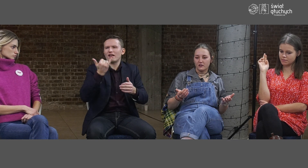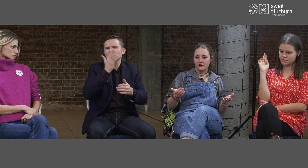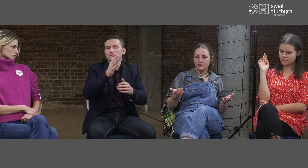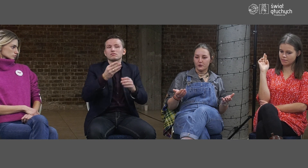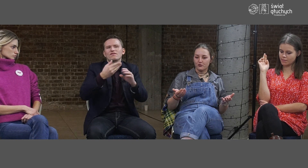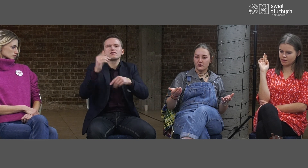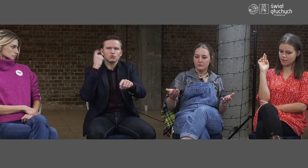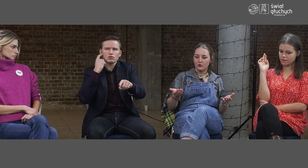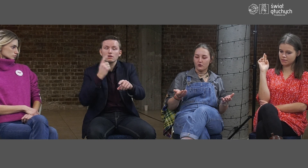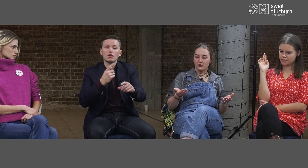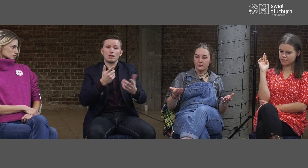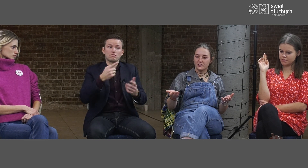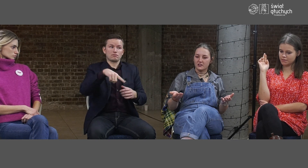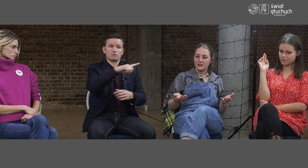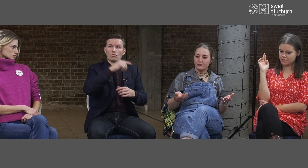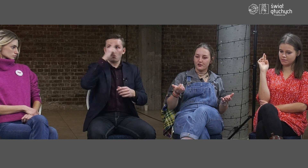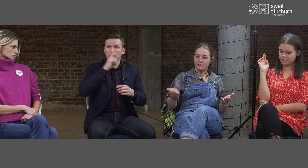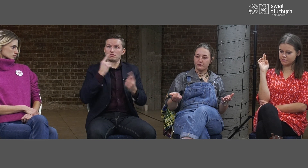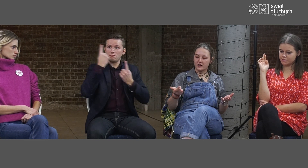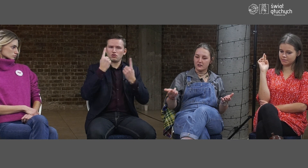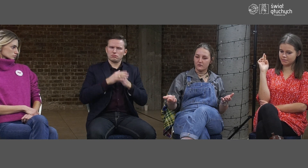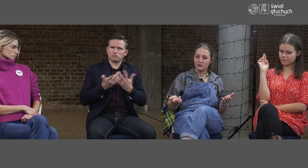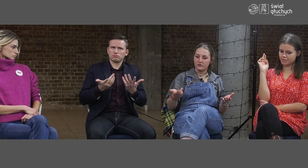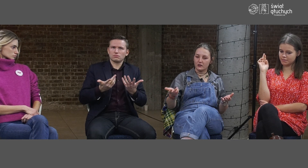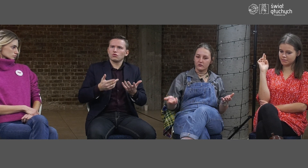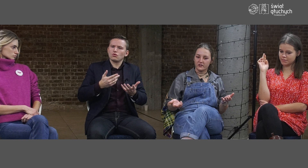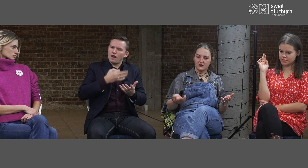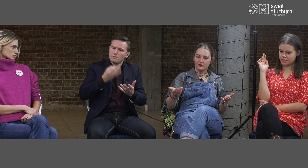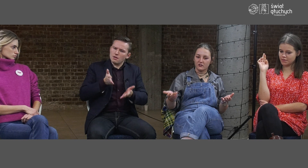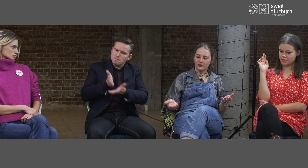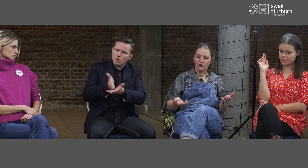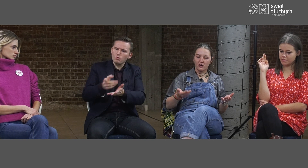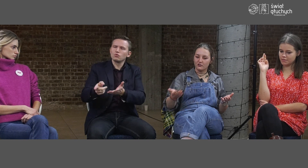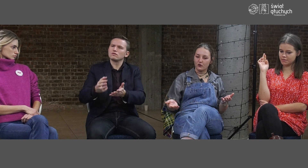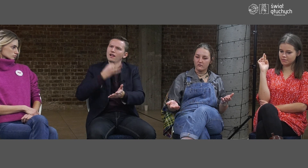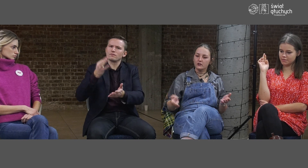to want to give the child a better start in life, so they can succeed in their career, at university, in school — anywhere.